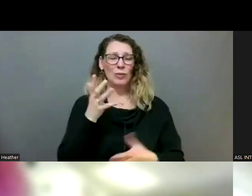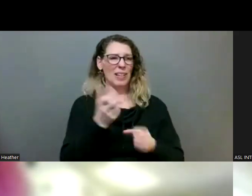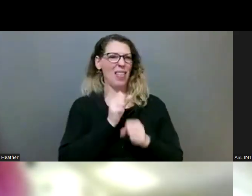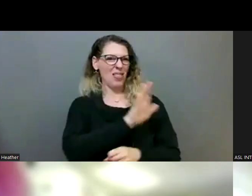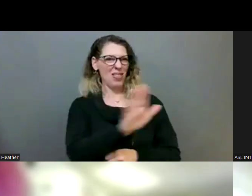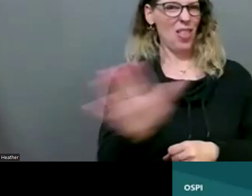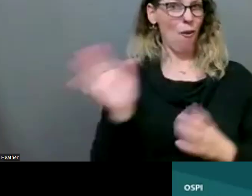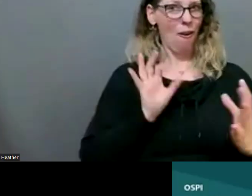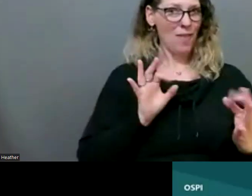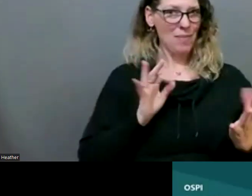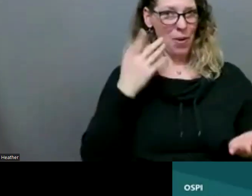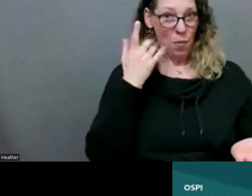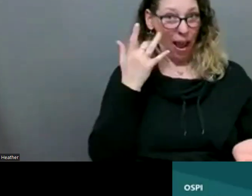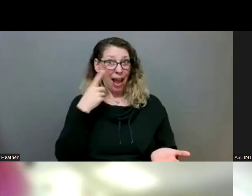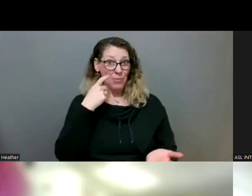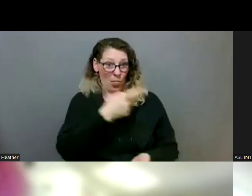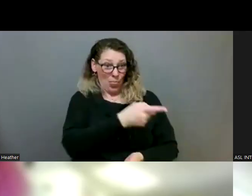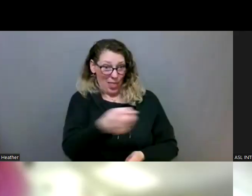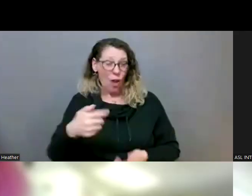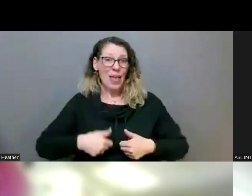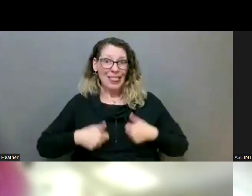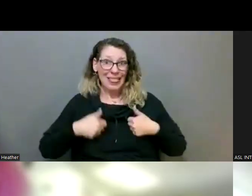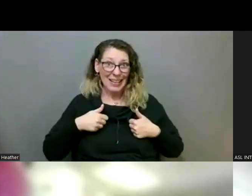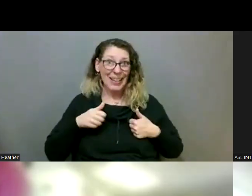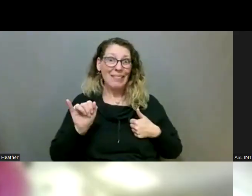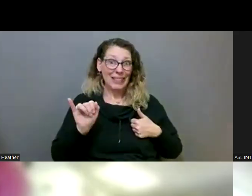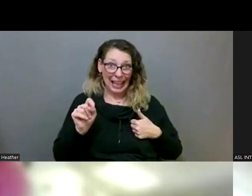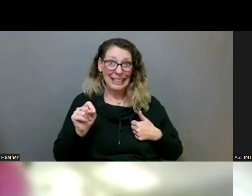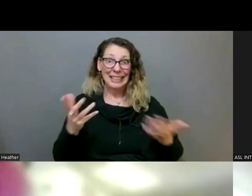because they're the ones that are living the experience right? Like we can guess all day